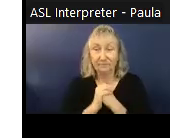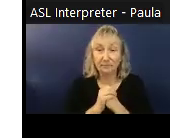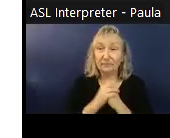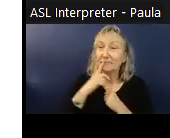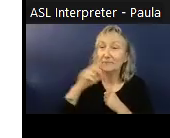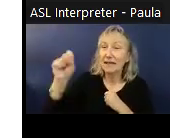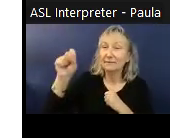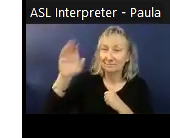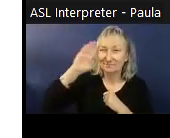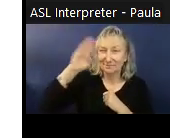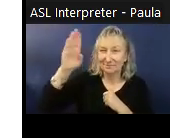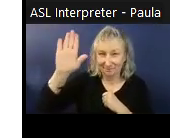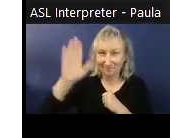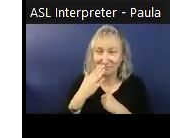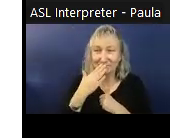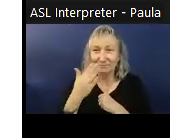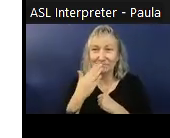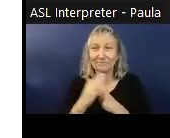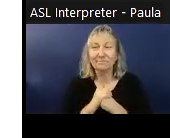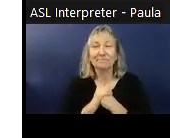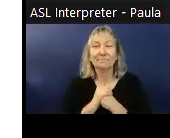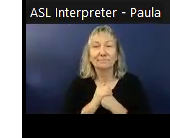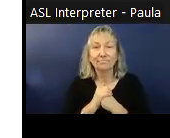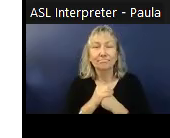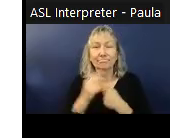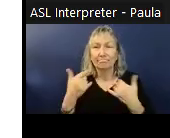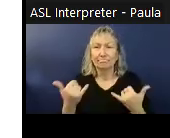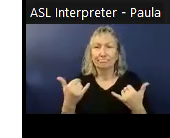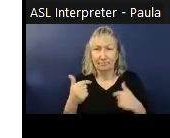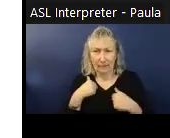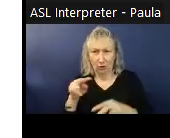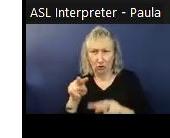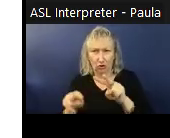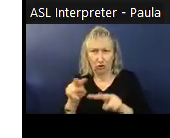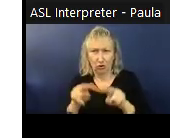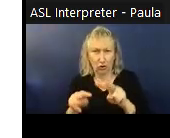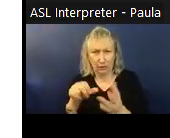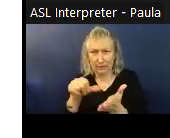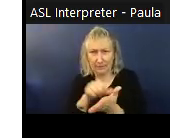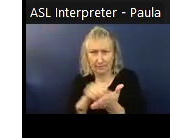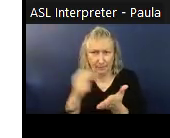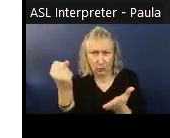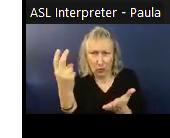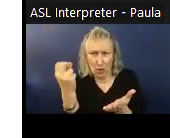So I am looking at on page 12 of the what was shared with us,